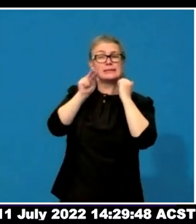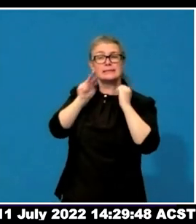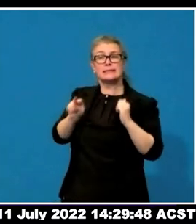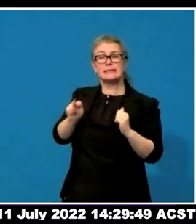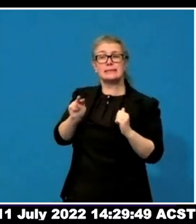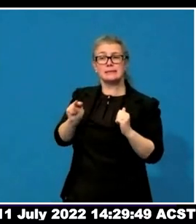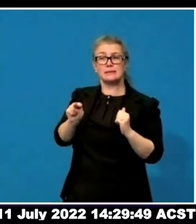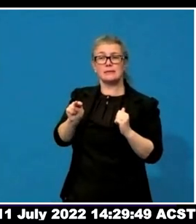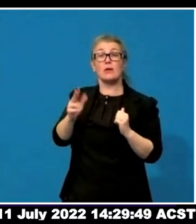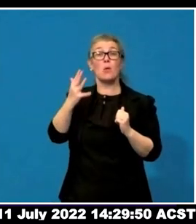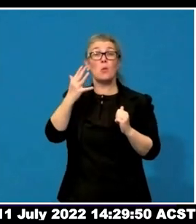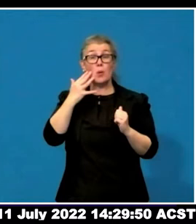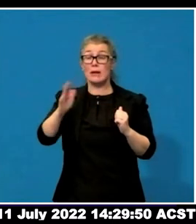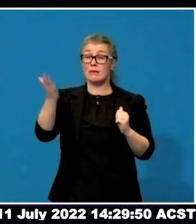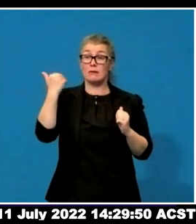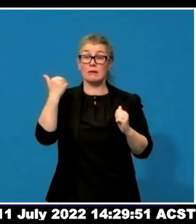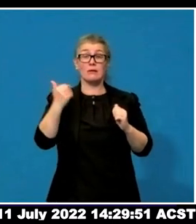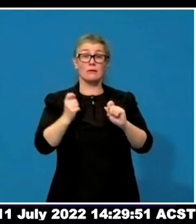Creek, he had a number of hospital stays.